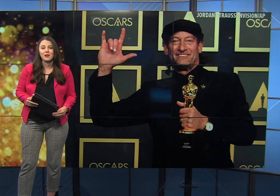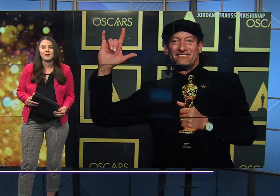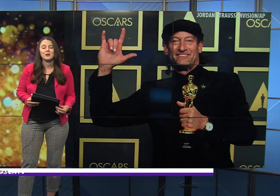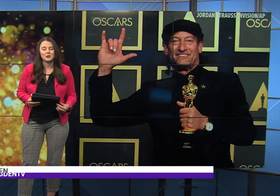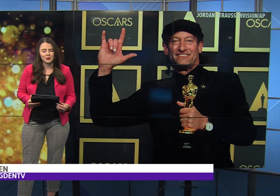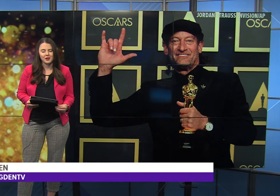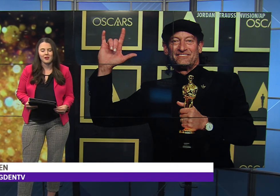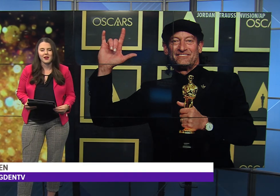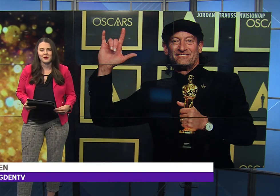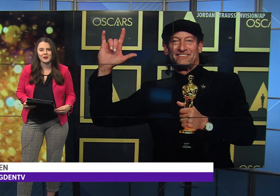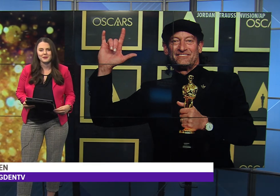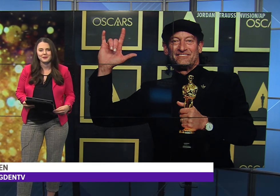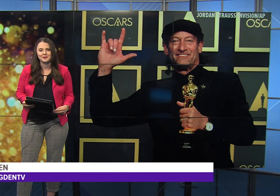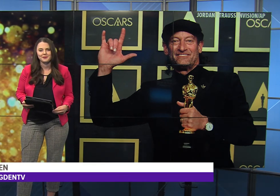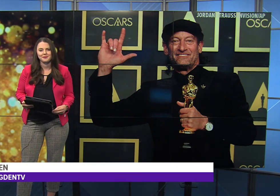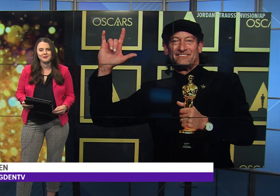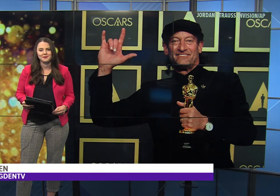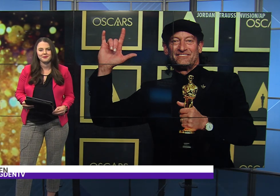Local 5 News we are Iowa.